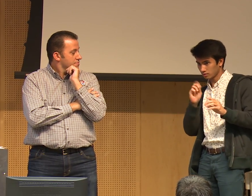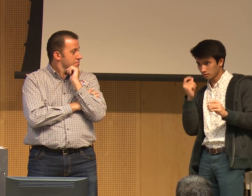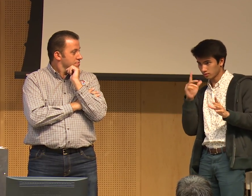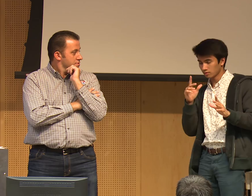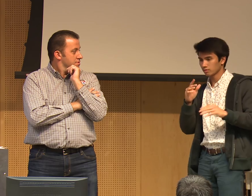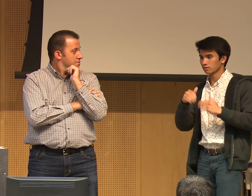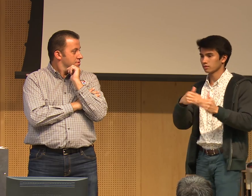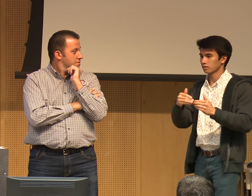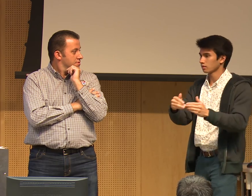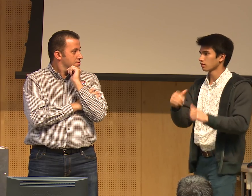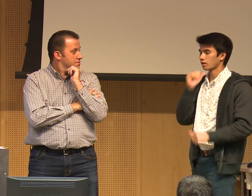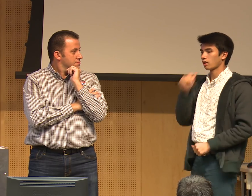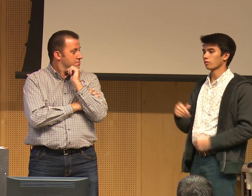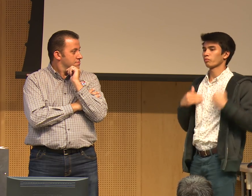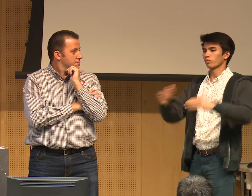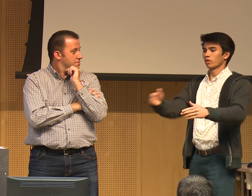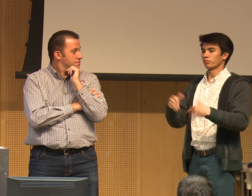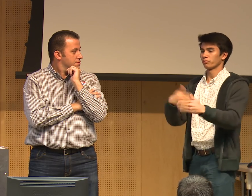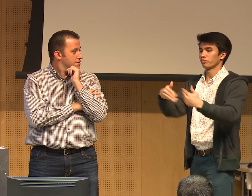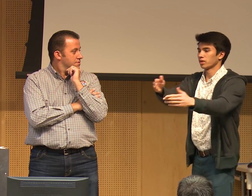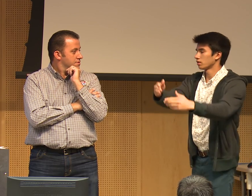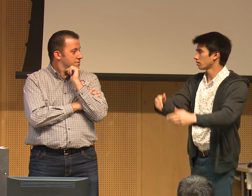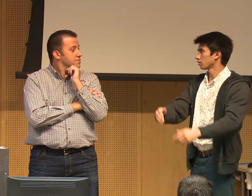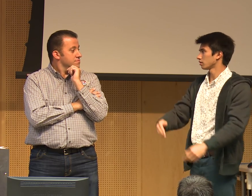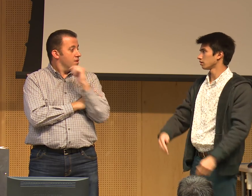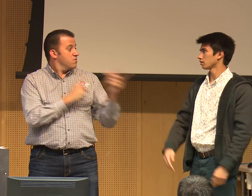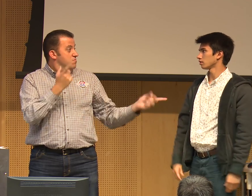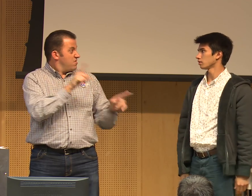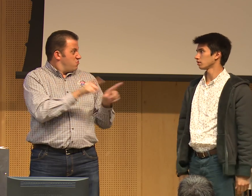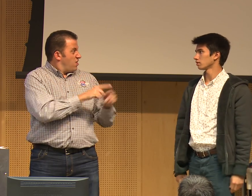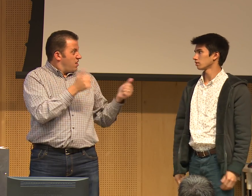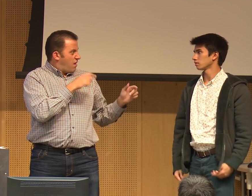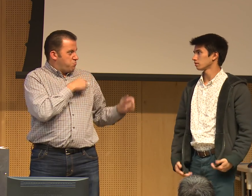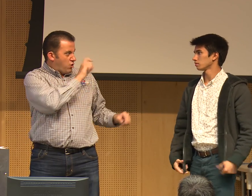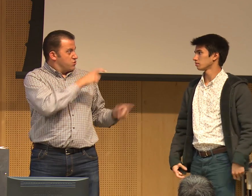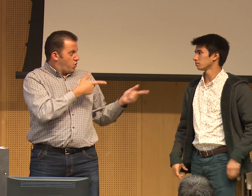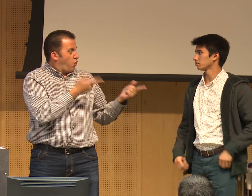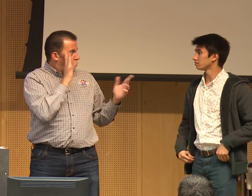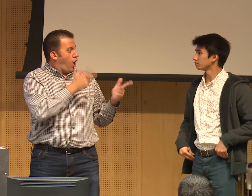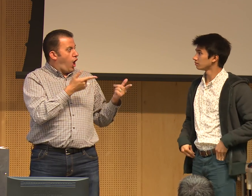and then you're able to move forward with that, but it's not about rolling through a conversation.